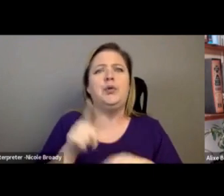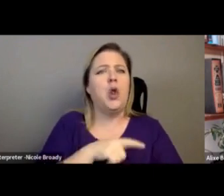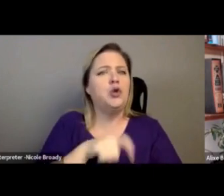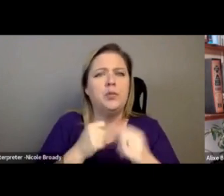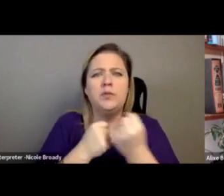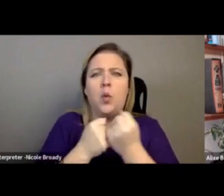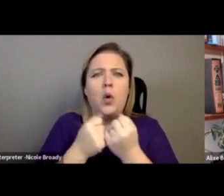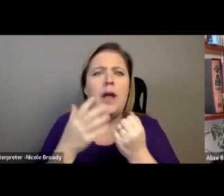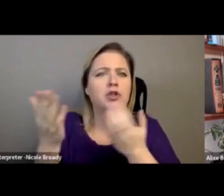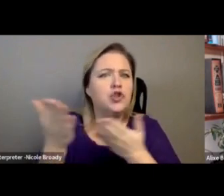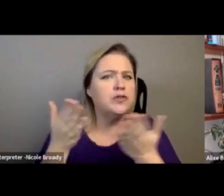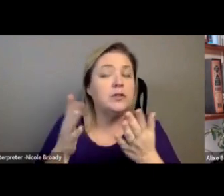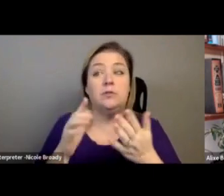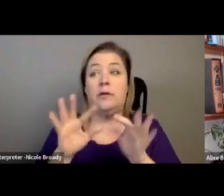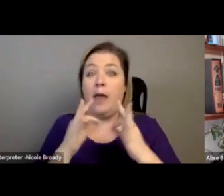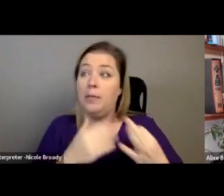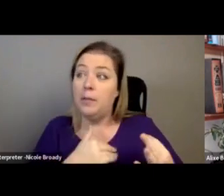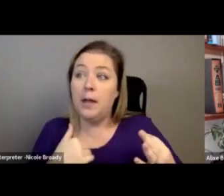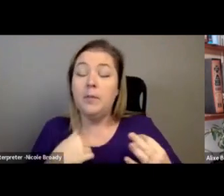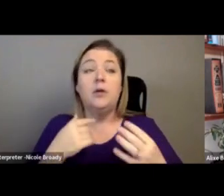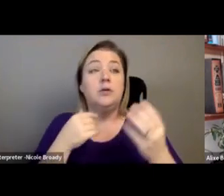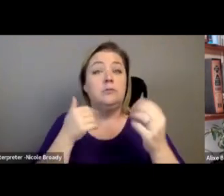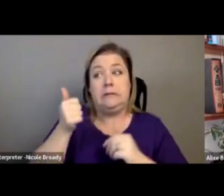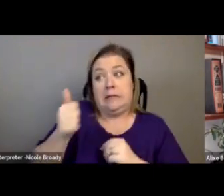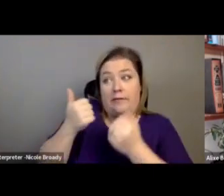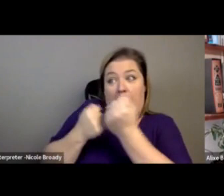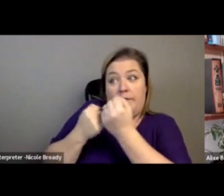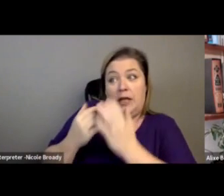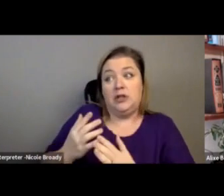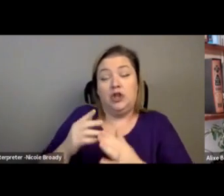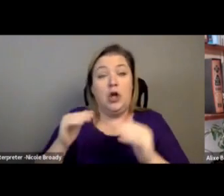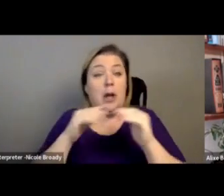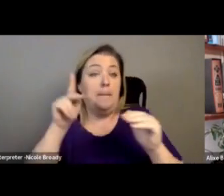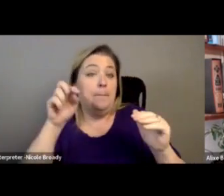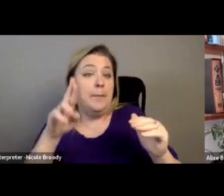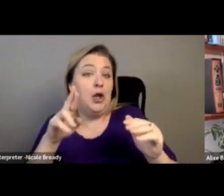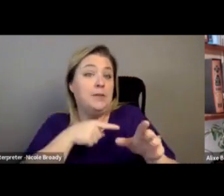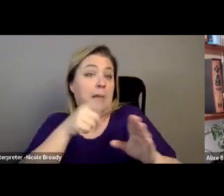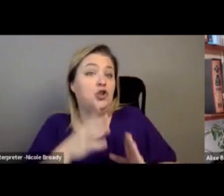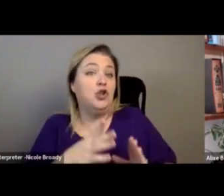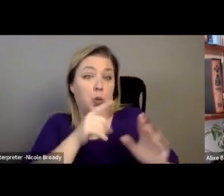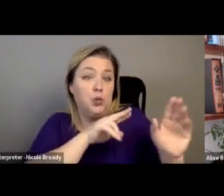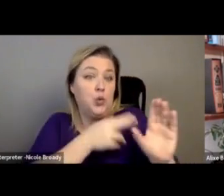services family members, self advocates, peer specialists joining us. Thank you for joining us social workers,